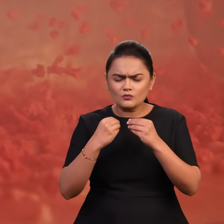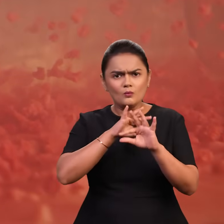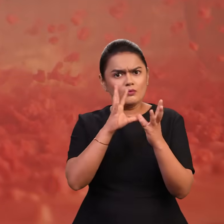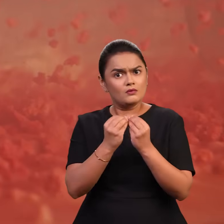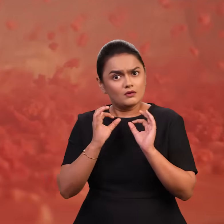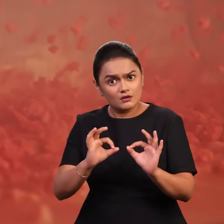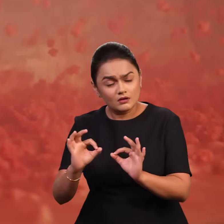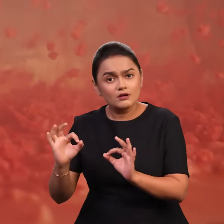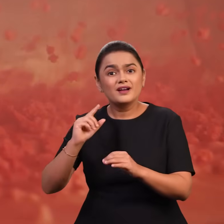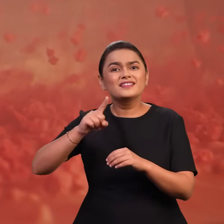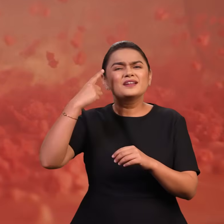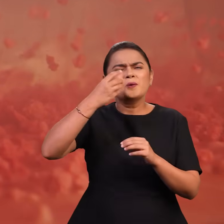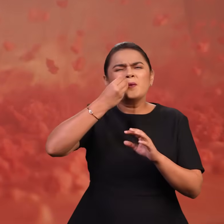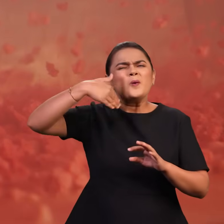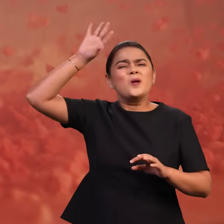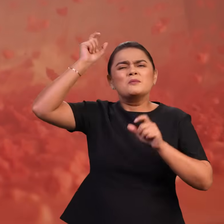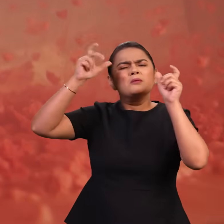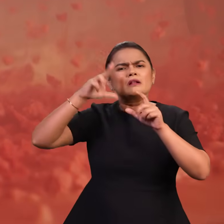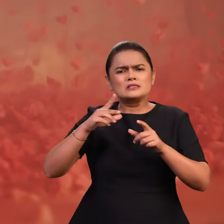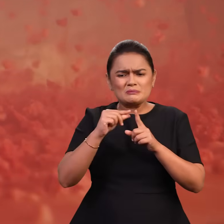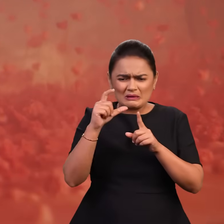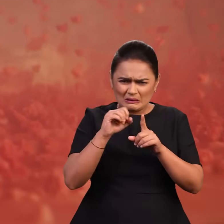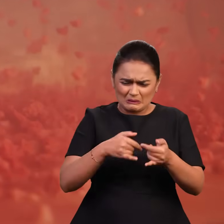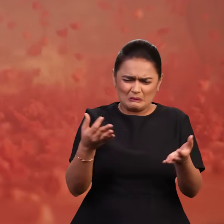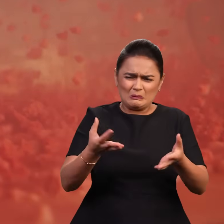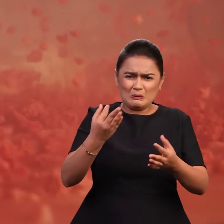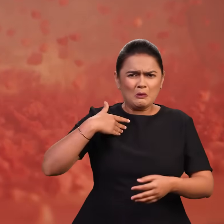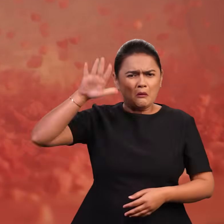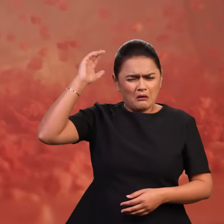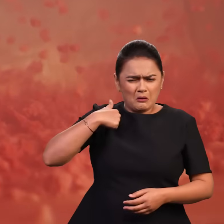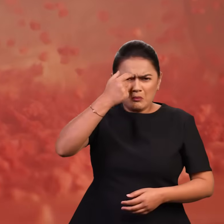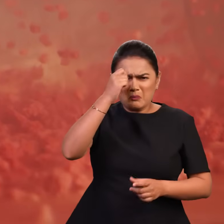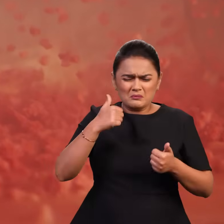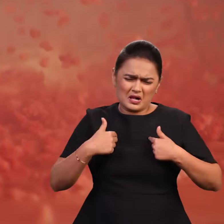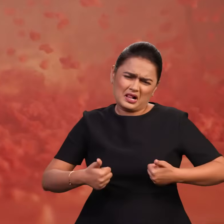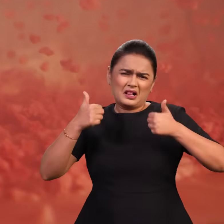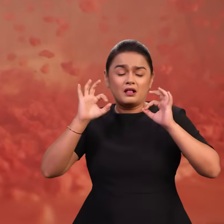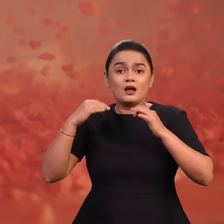then like the olden days where everyone was healthy,